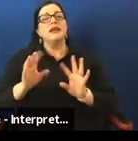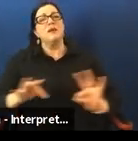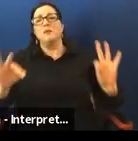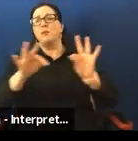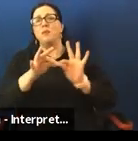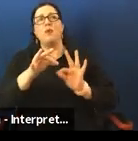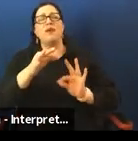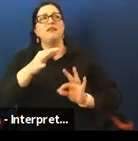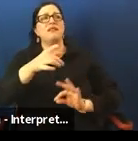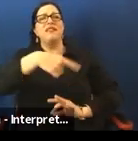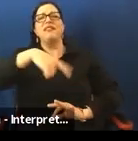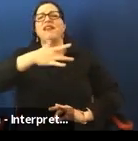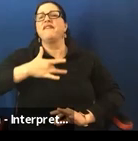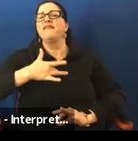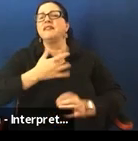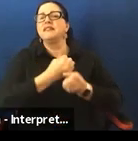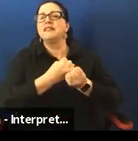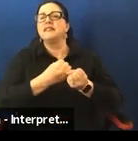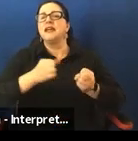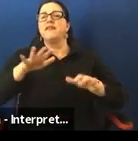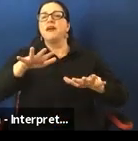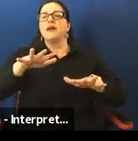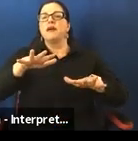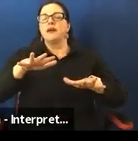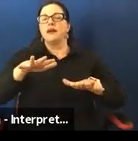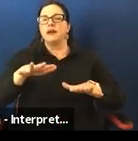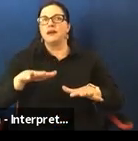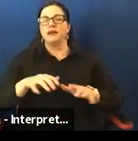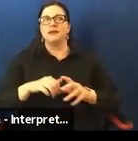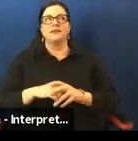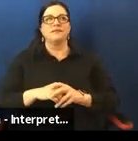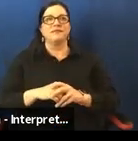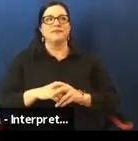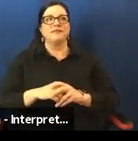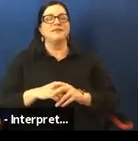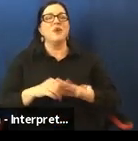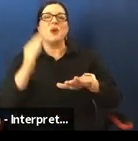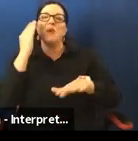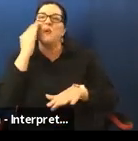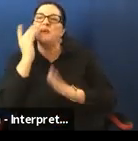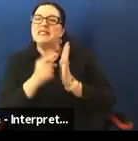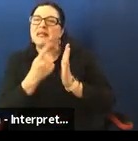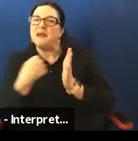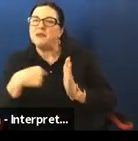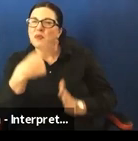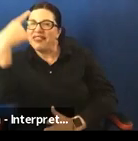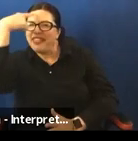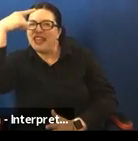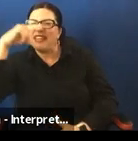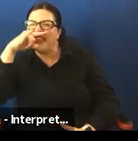Jason Williams: Cuz I think that's the frustration with adults and kids is man, you don't think about the future. You're just making bad decisions. You're not thinking about what that's what that's going to mean in your future.